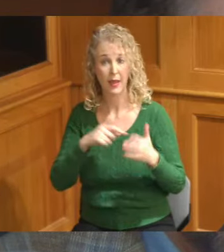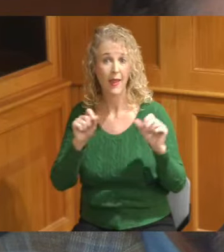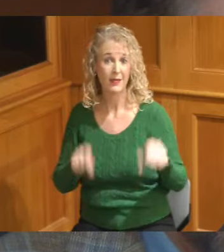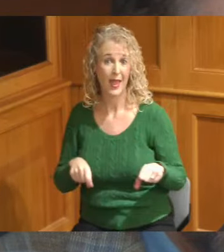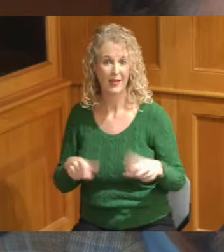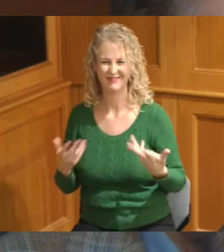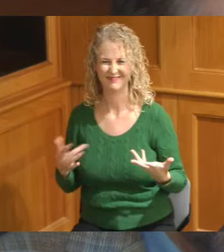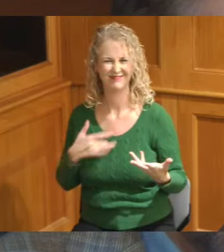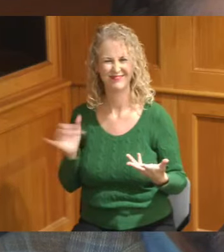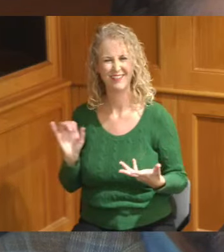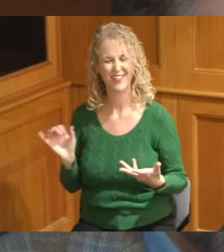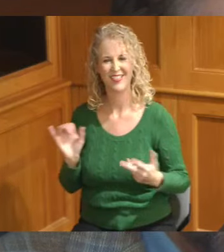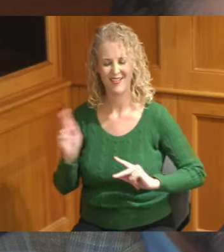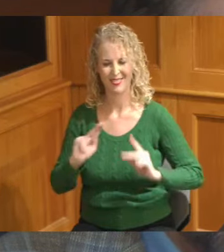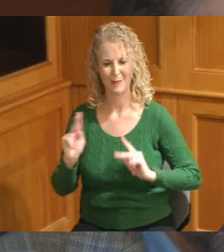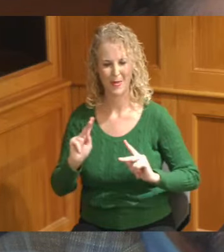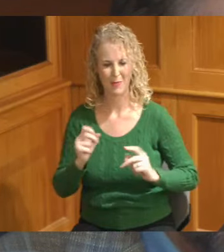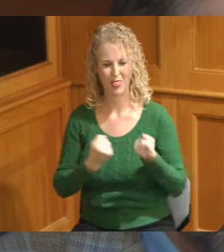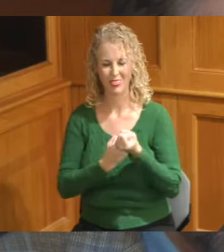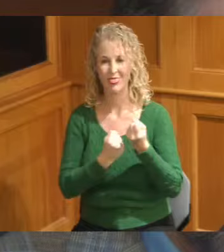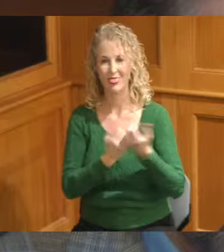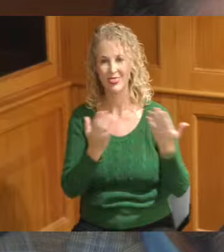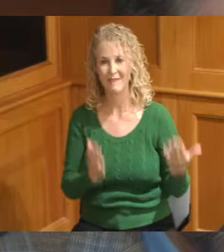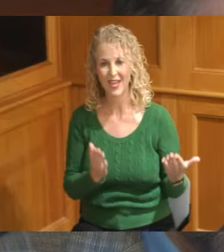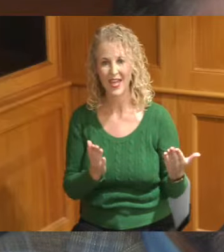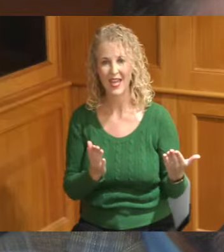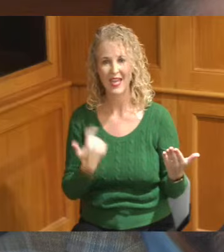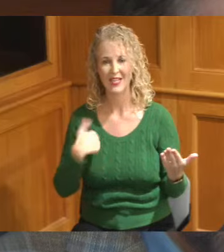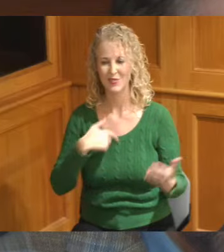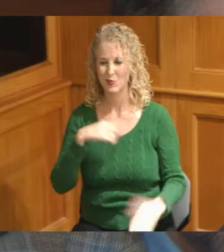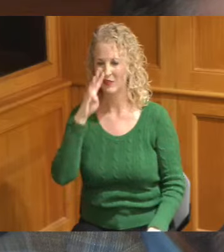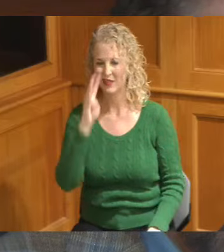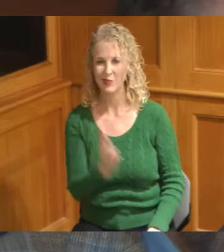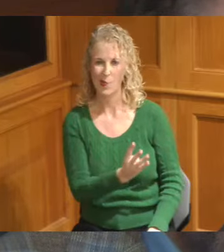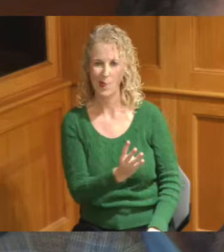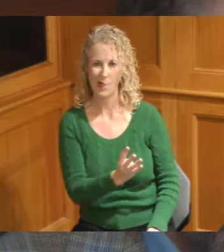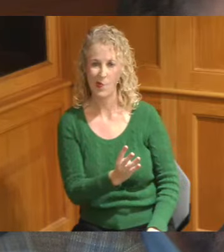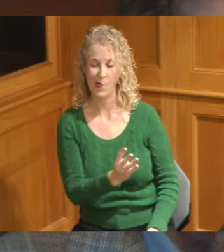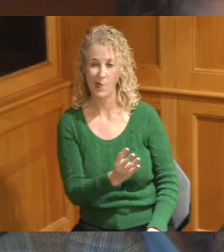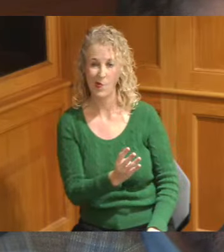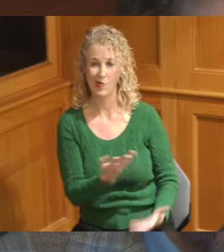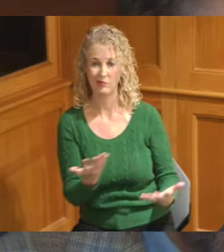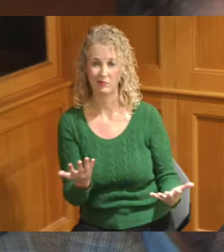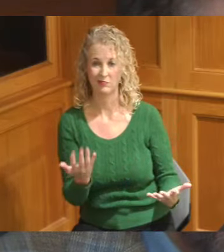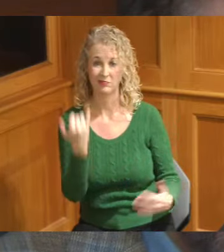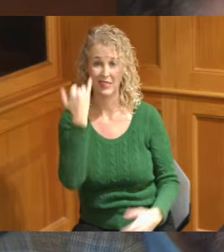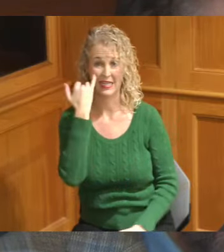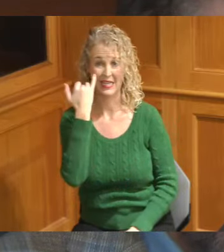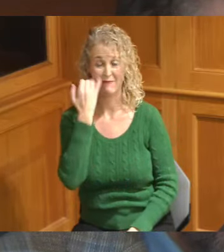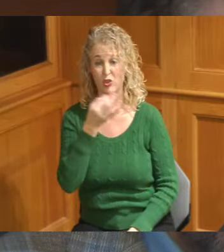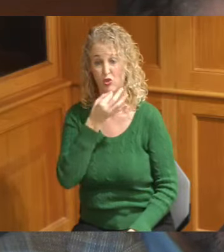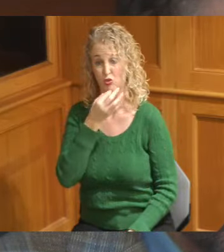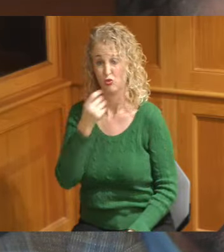we've just got to, you know, we just can't turn a blind eye. And if we're going into a 11-year deal,